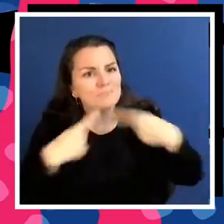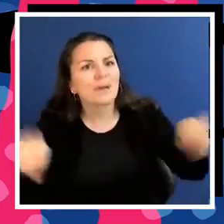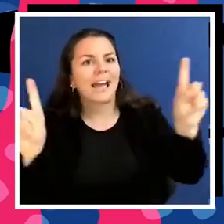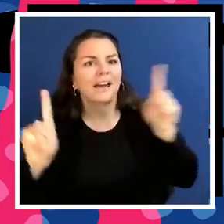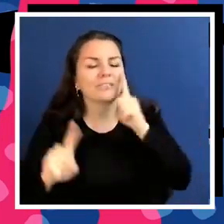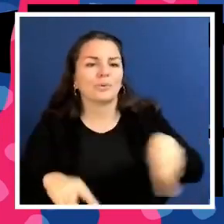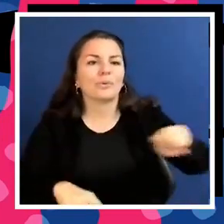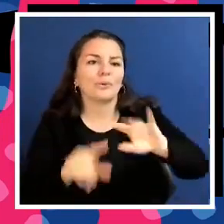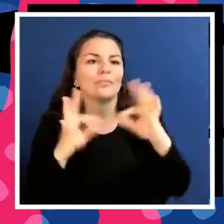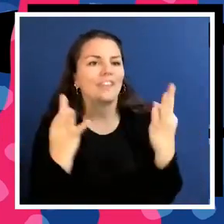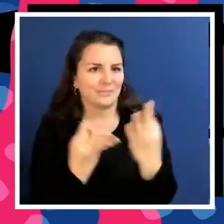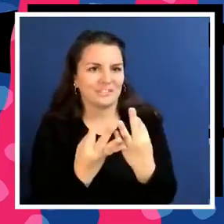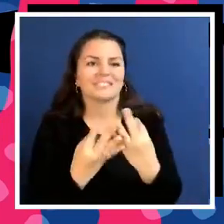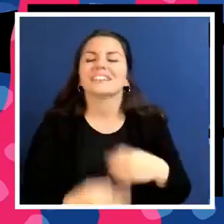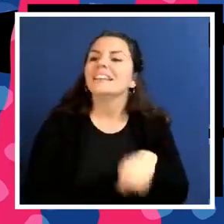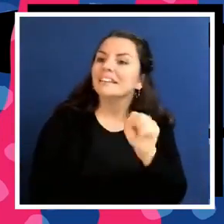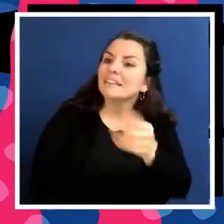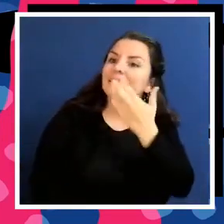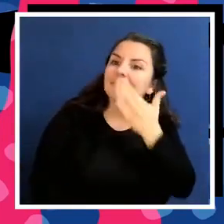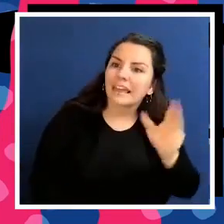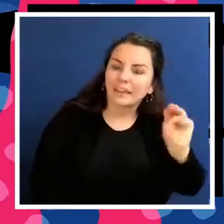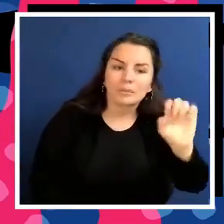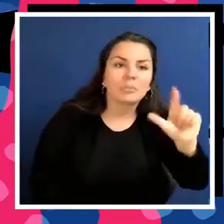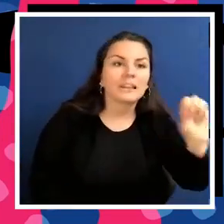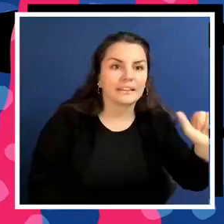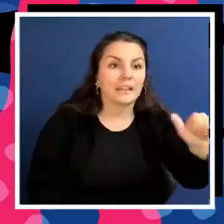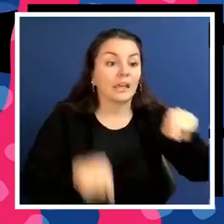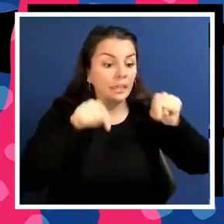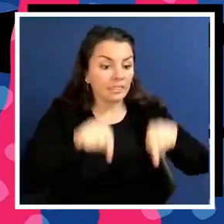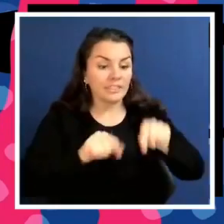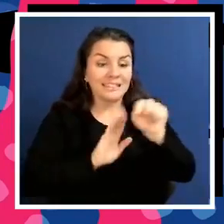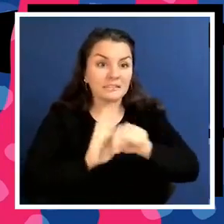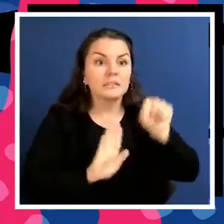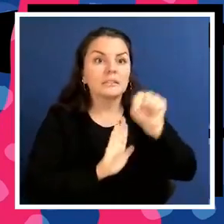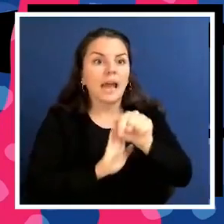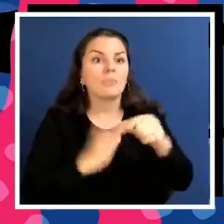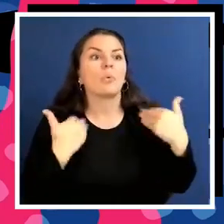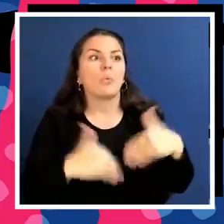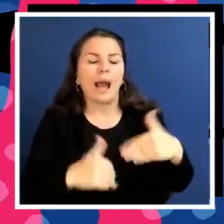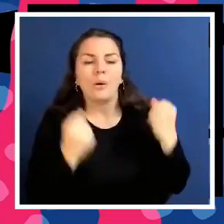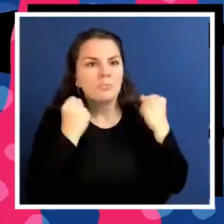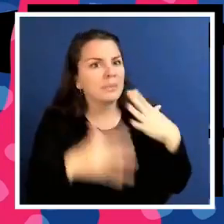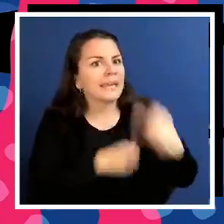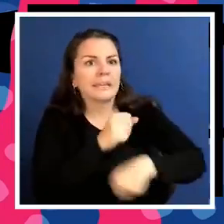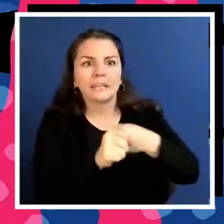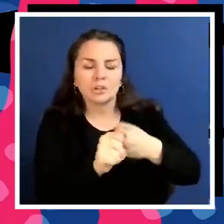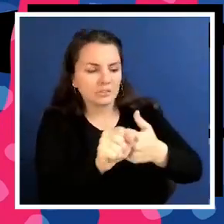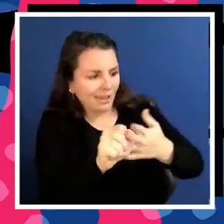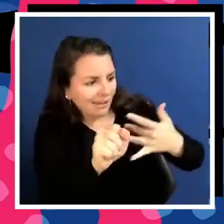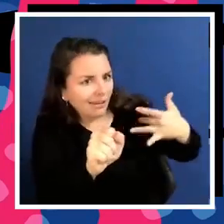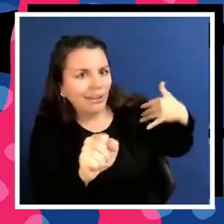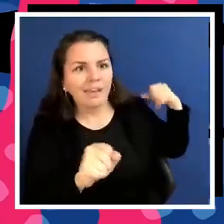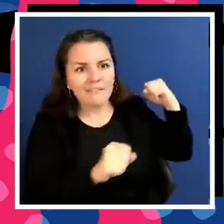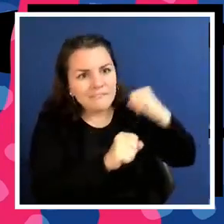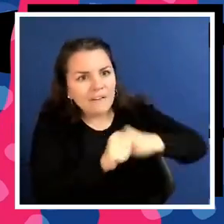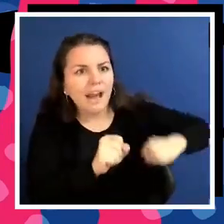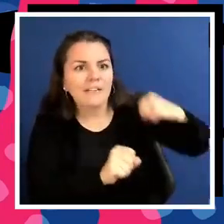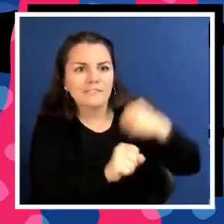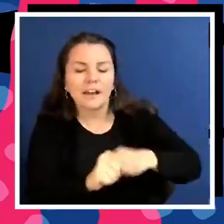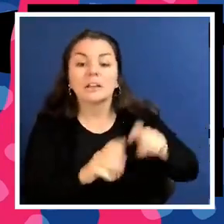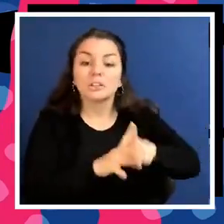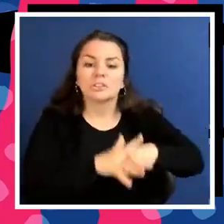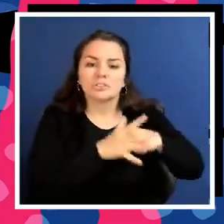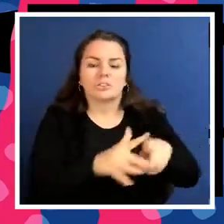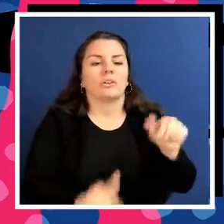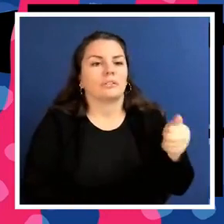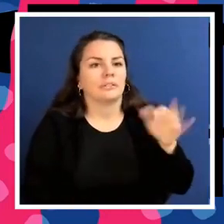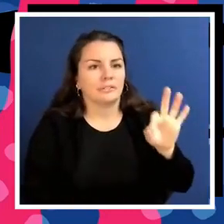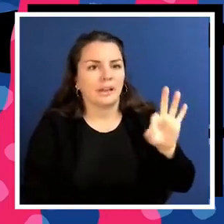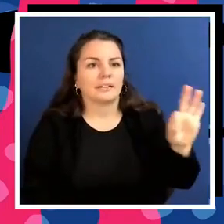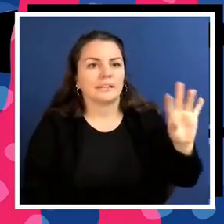AND LOCAL LEVEL WHO REALLY HAVE